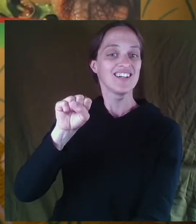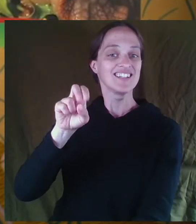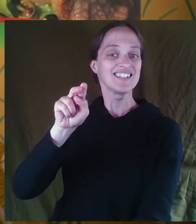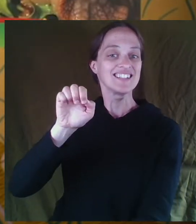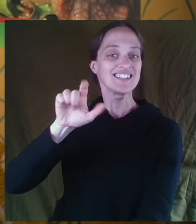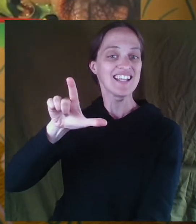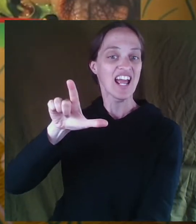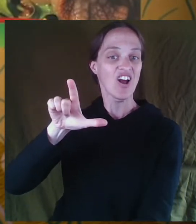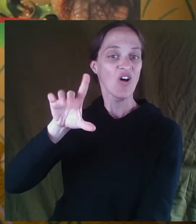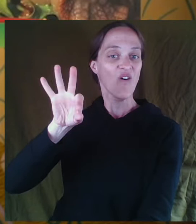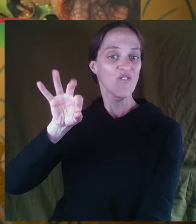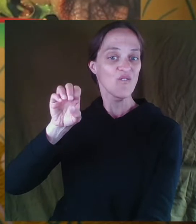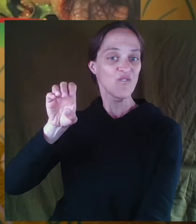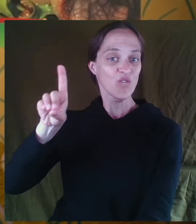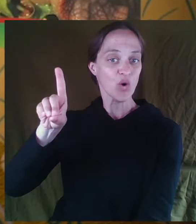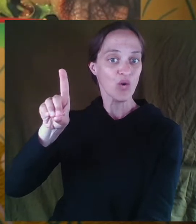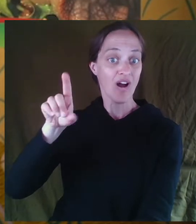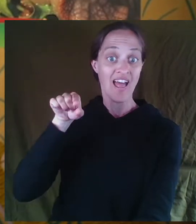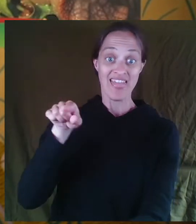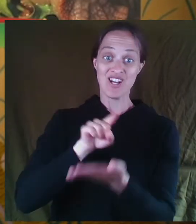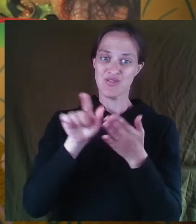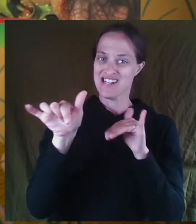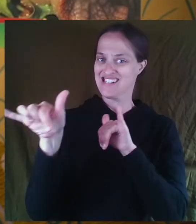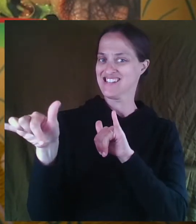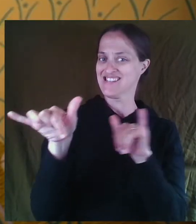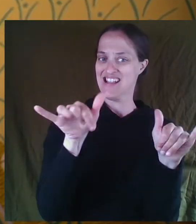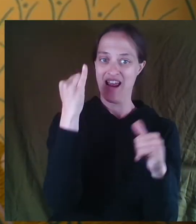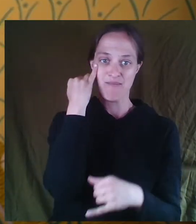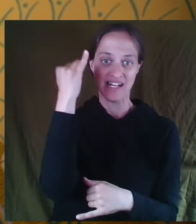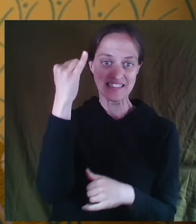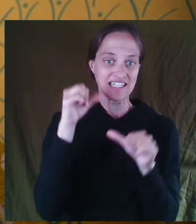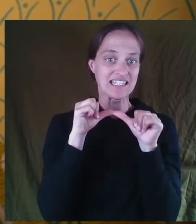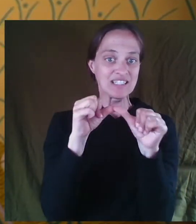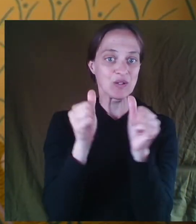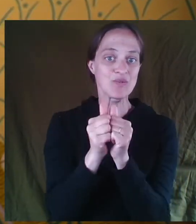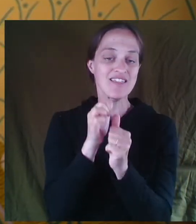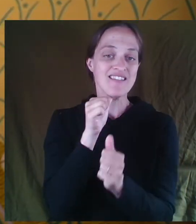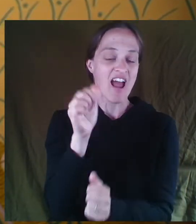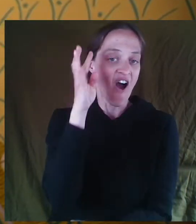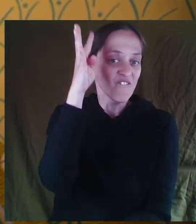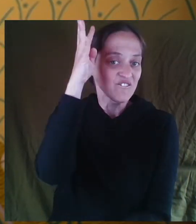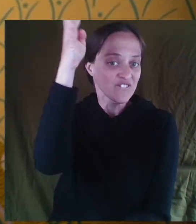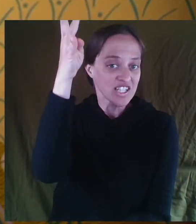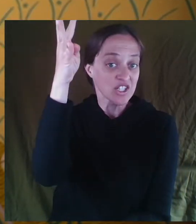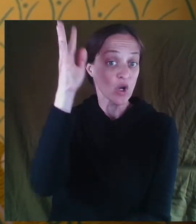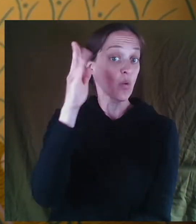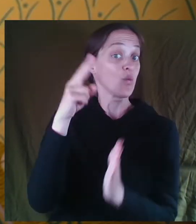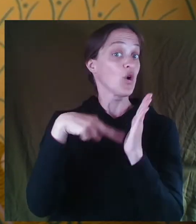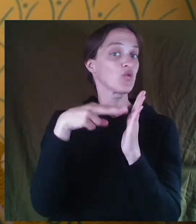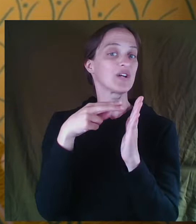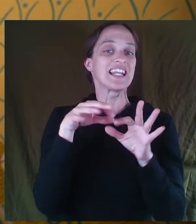so this week, we're gonna continue on that path of nonfiction reading with some more expository books